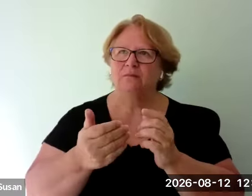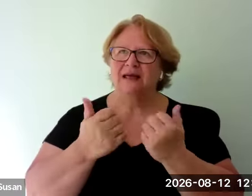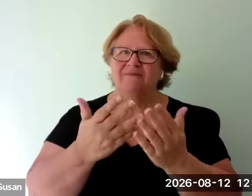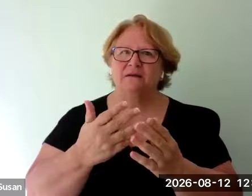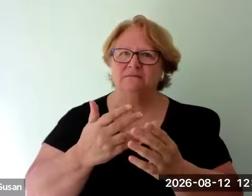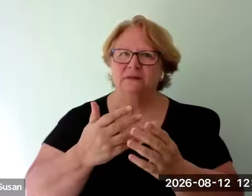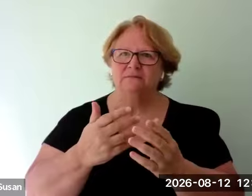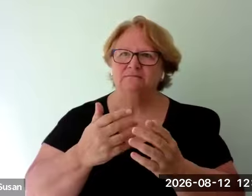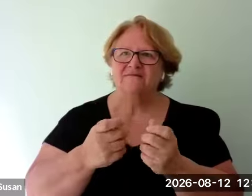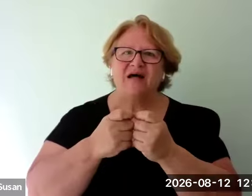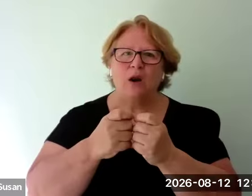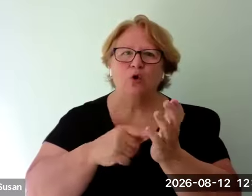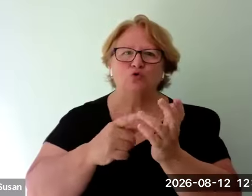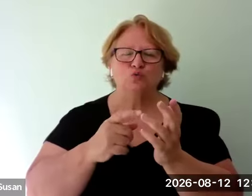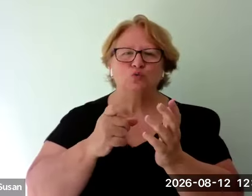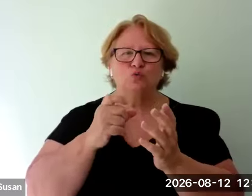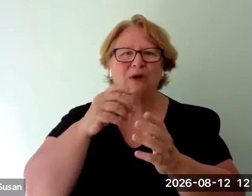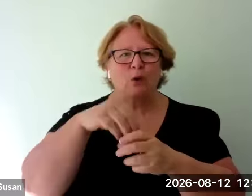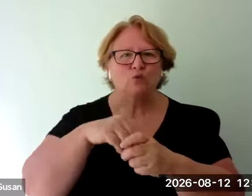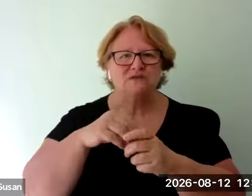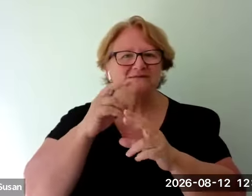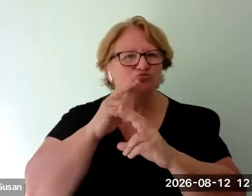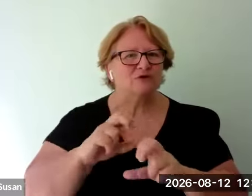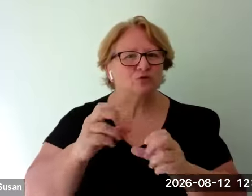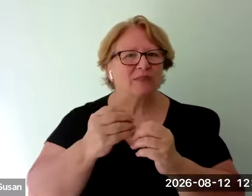they would use the experience to keep contributing to